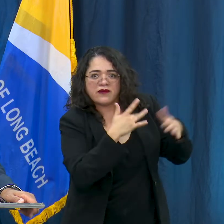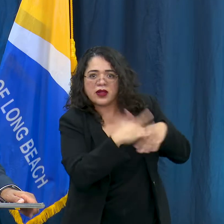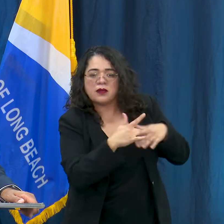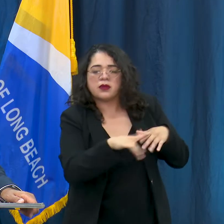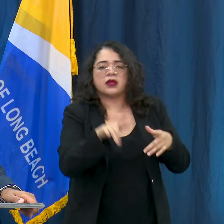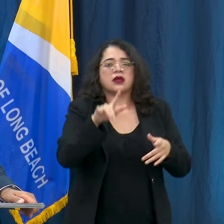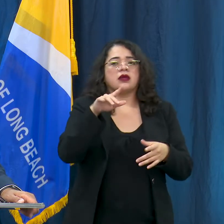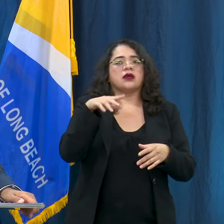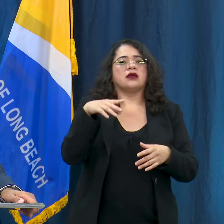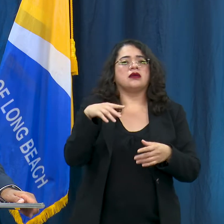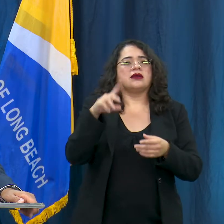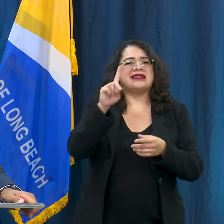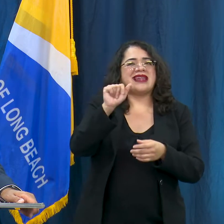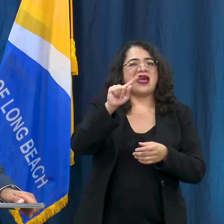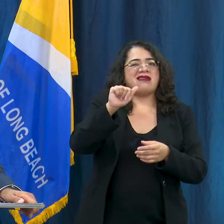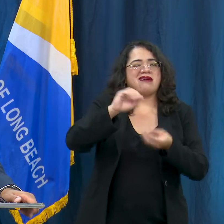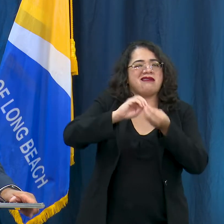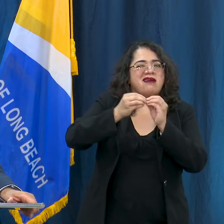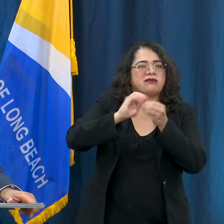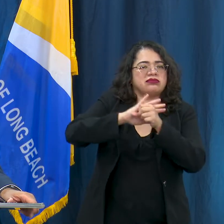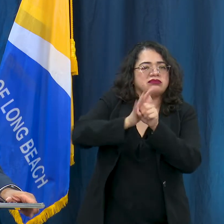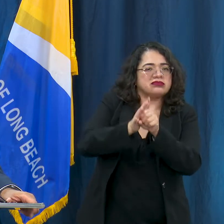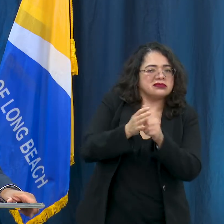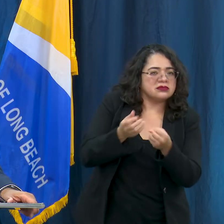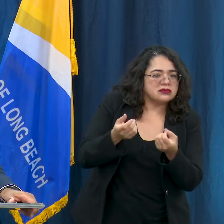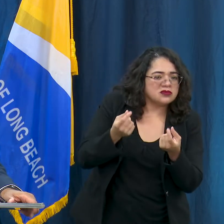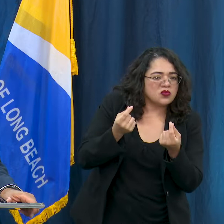mapped out kind of where we've been. We know that a lot of our indicators have